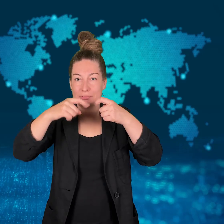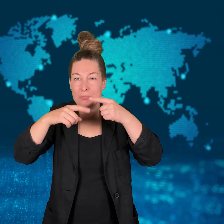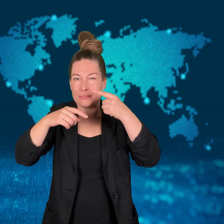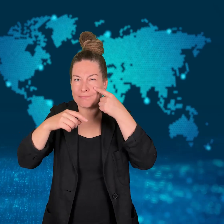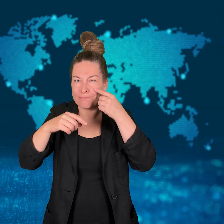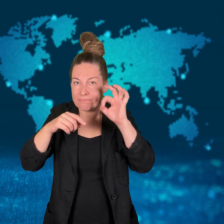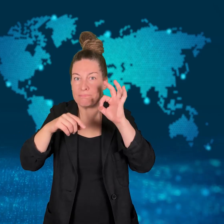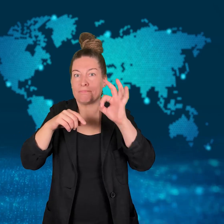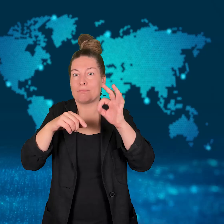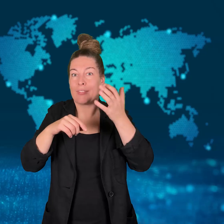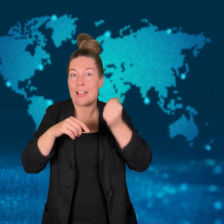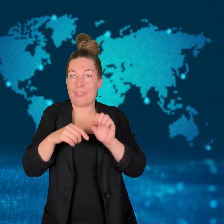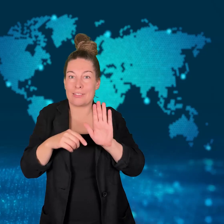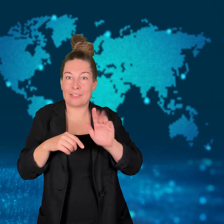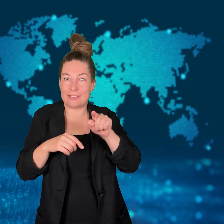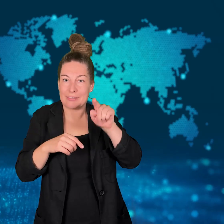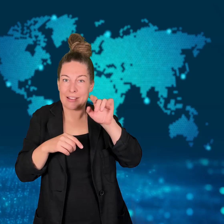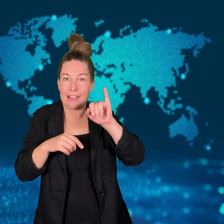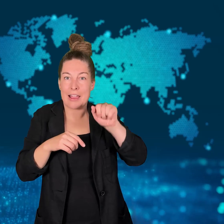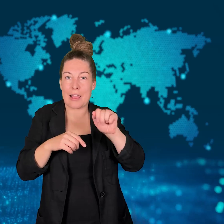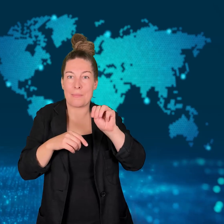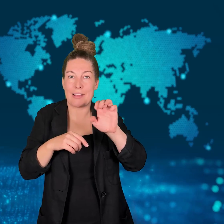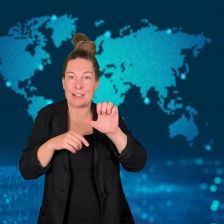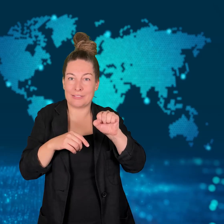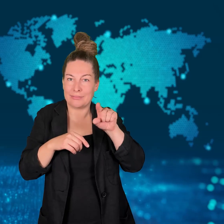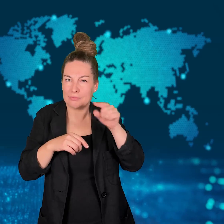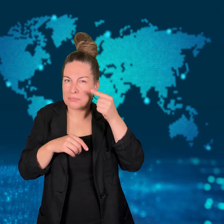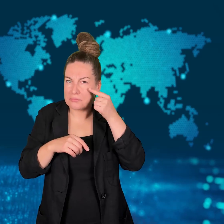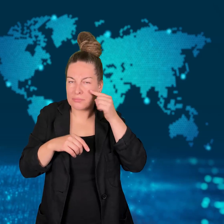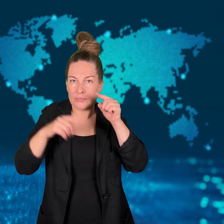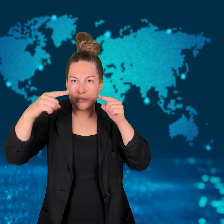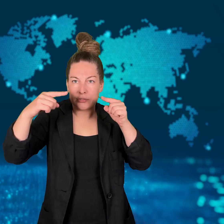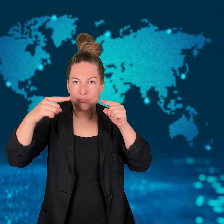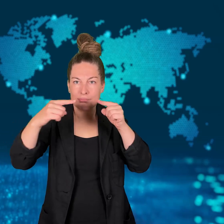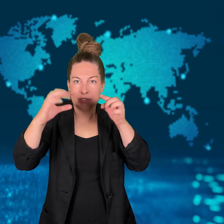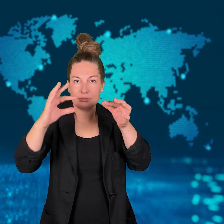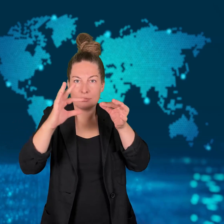They spliced together a donated optic nerve with what was left of